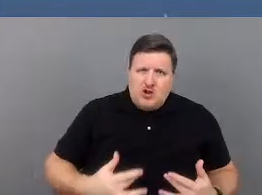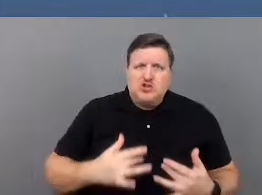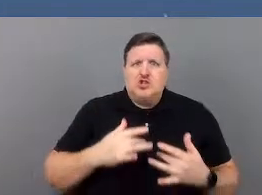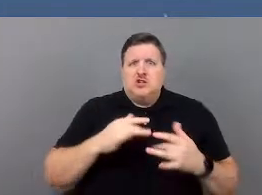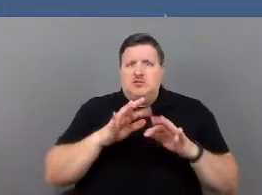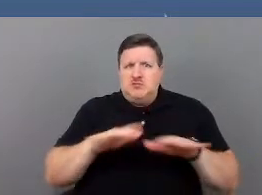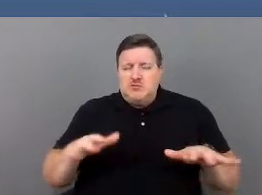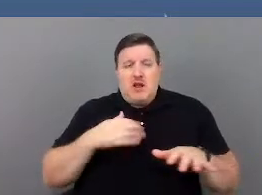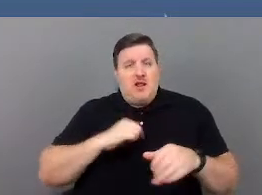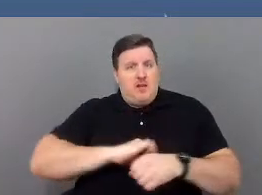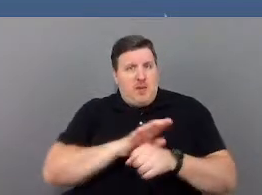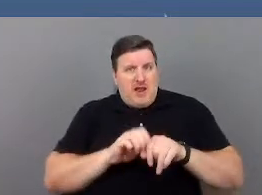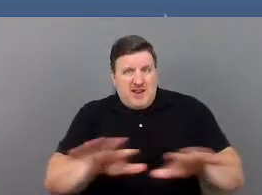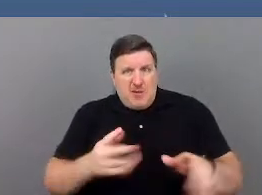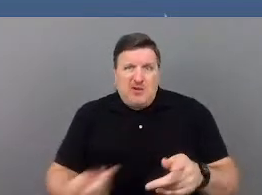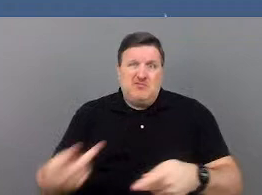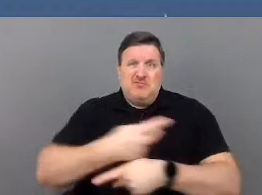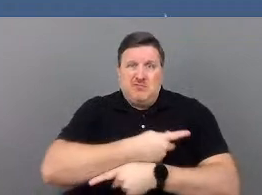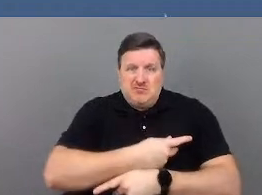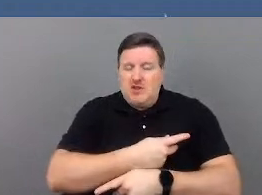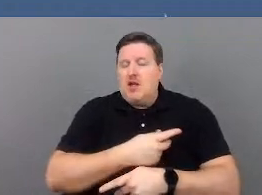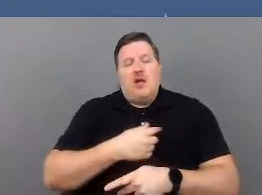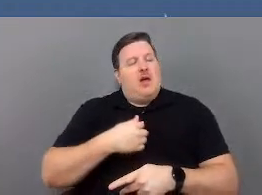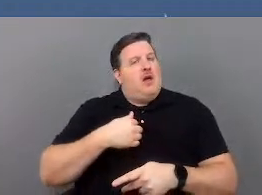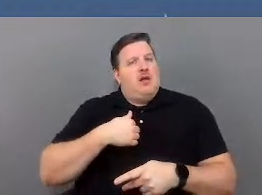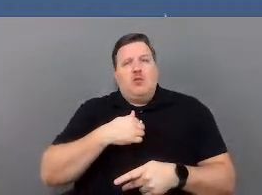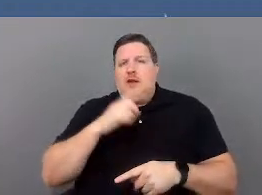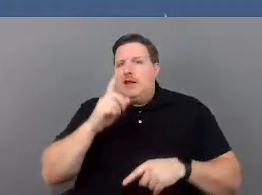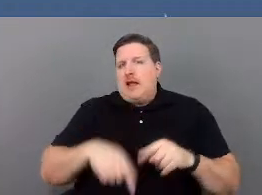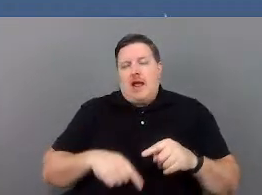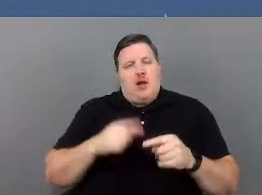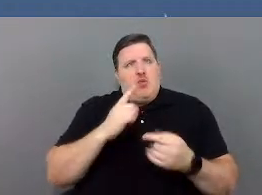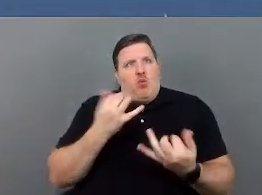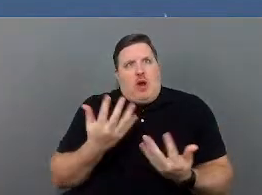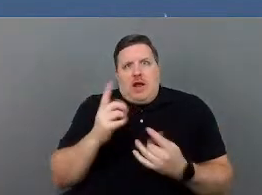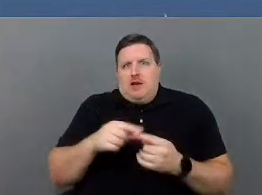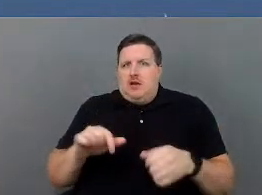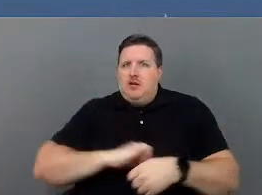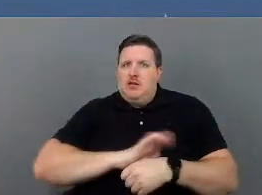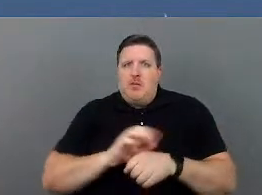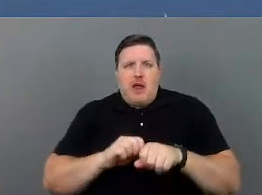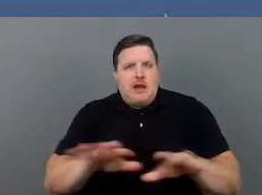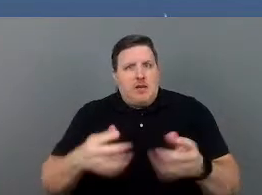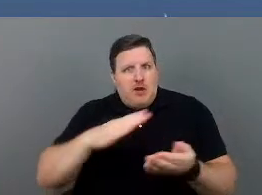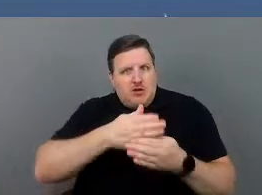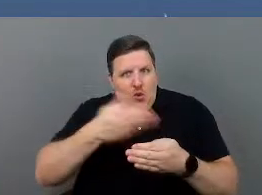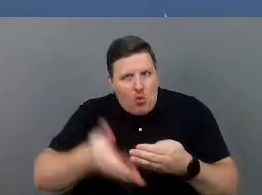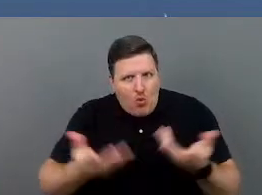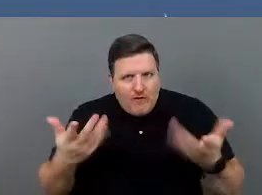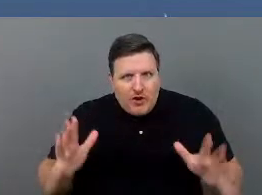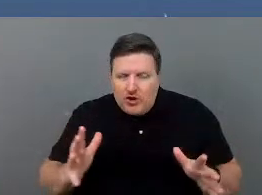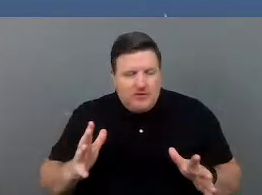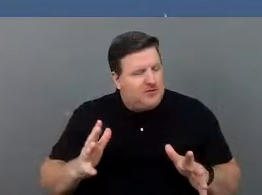THIS AND HE INSISTED WE CANNOT WAIT UNTIL THE PANDEMIC IS OVER. THIS IS A